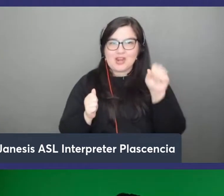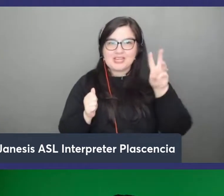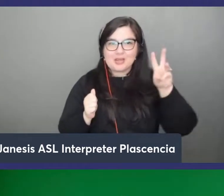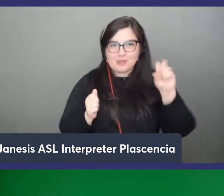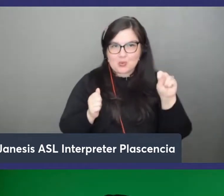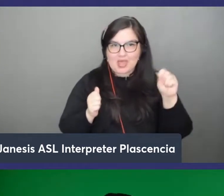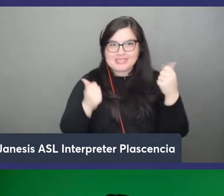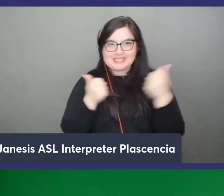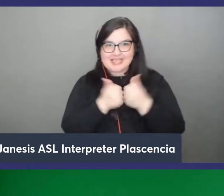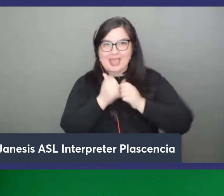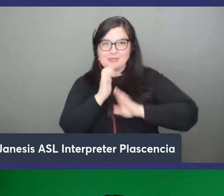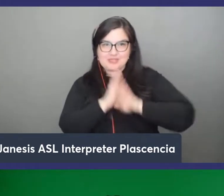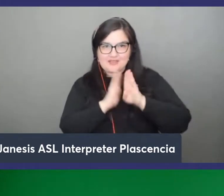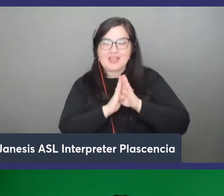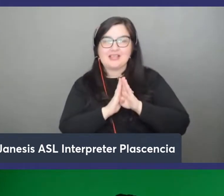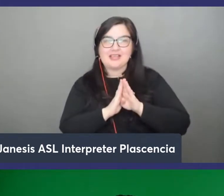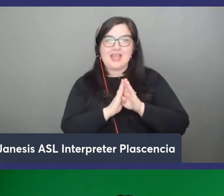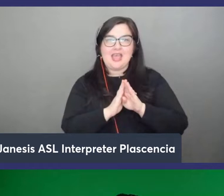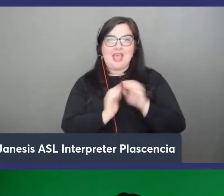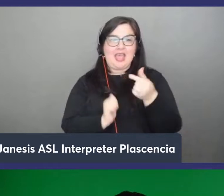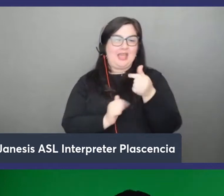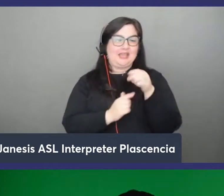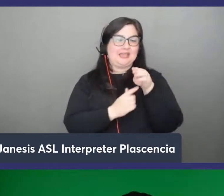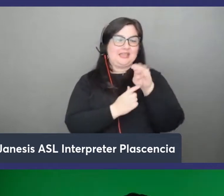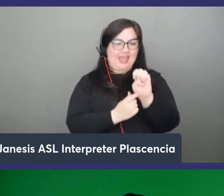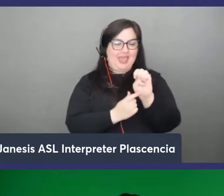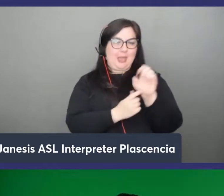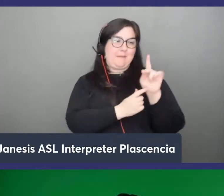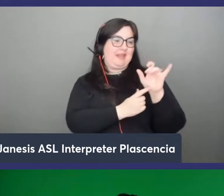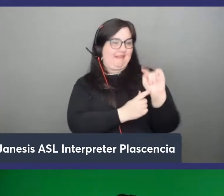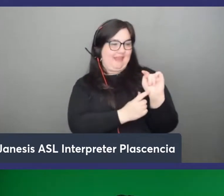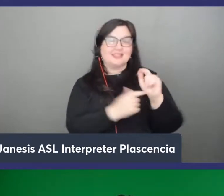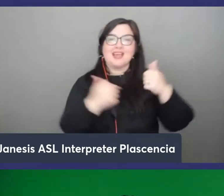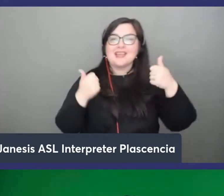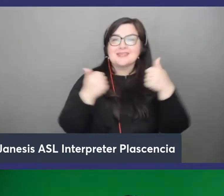AWS GameKit is, I'm super excited about this product.